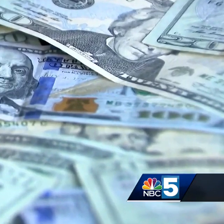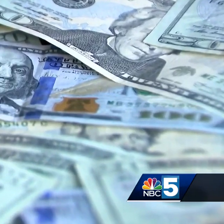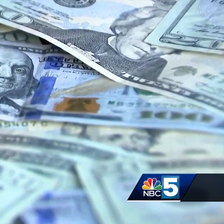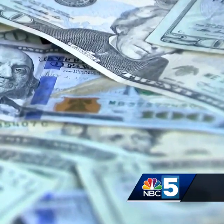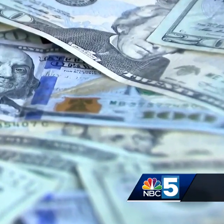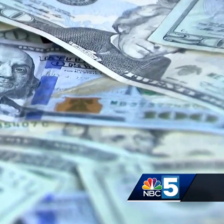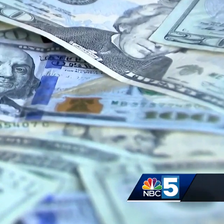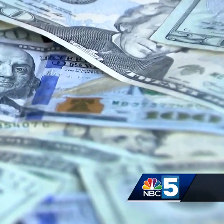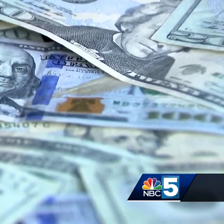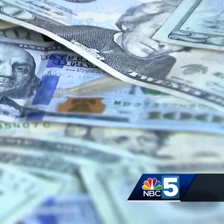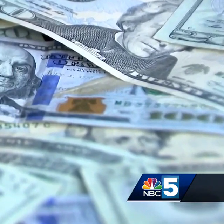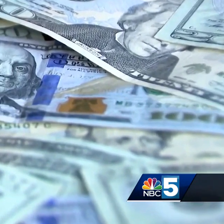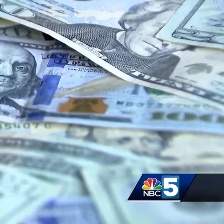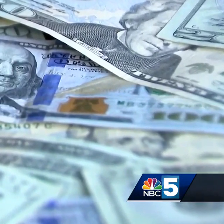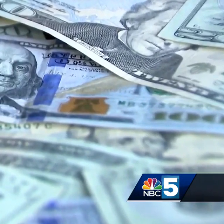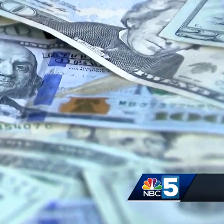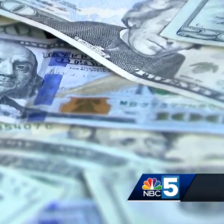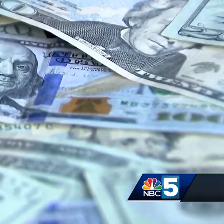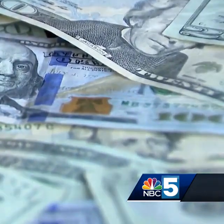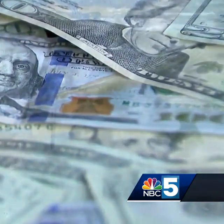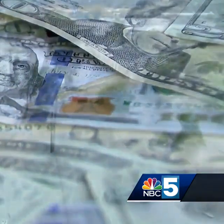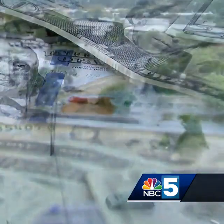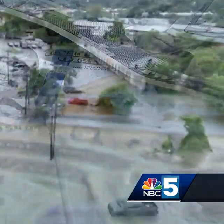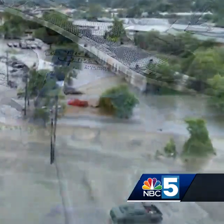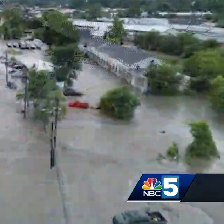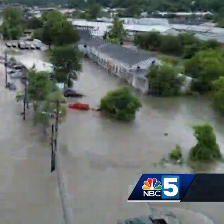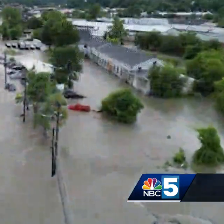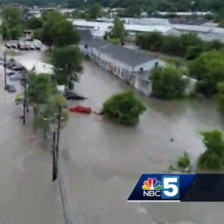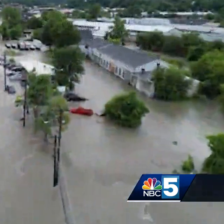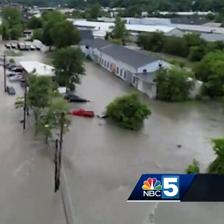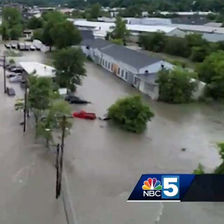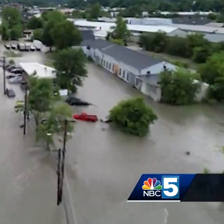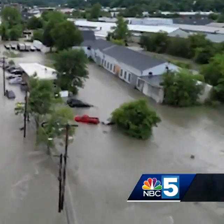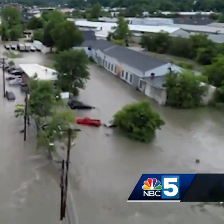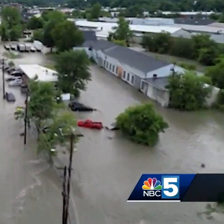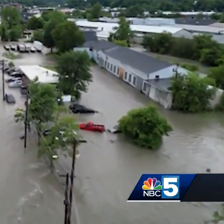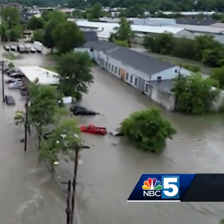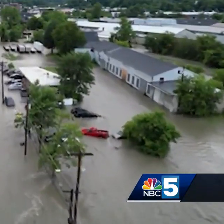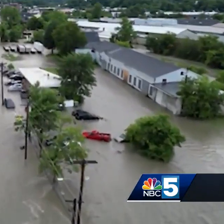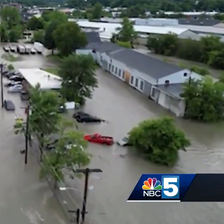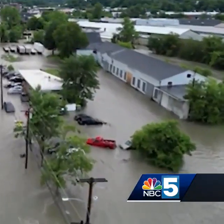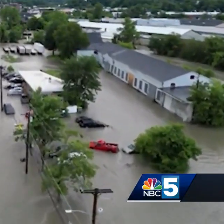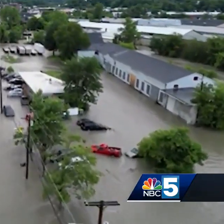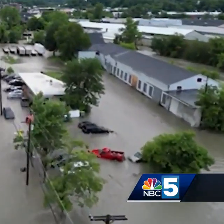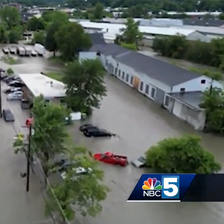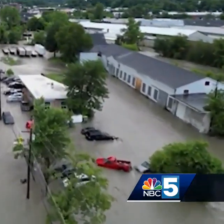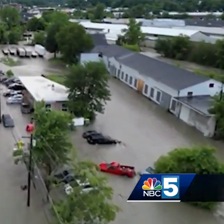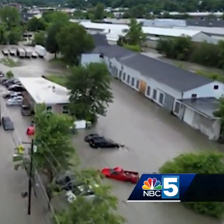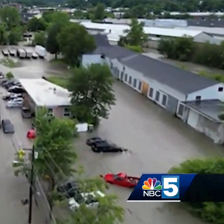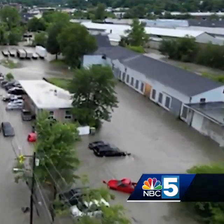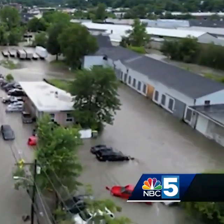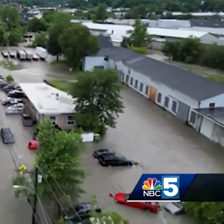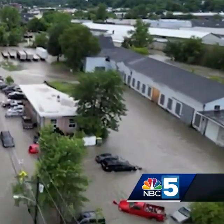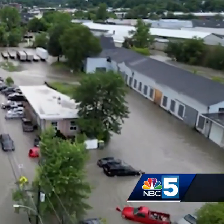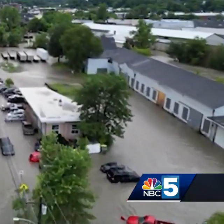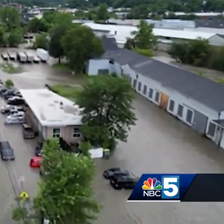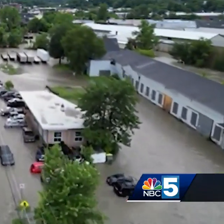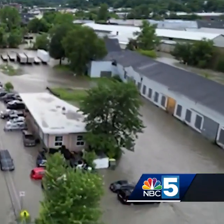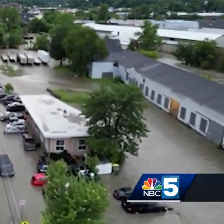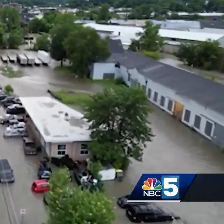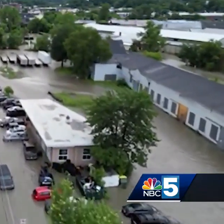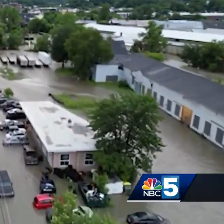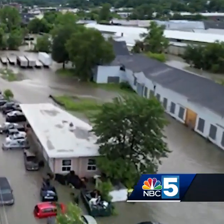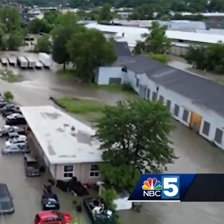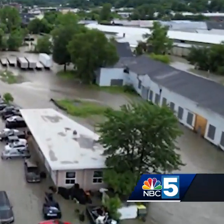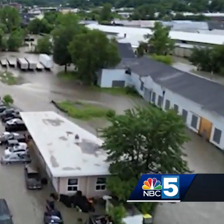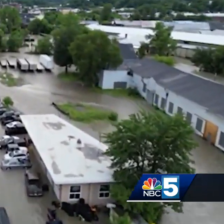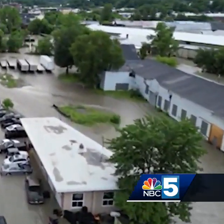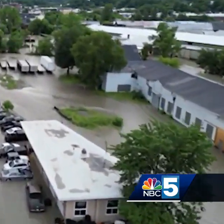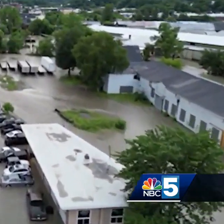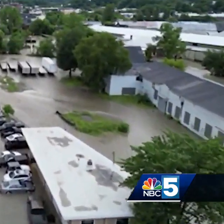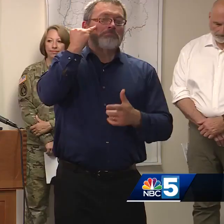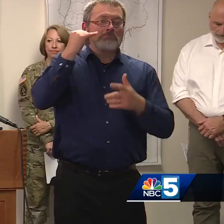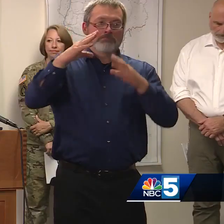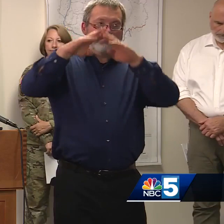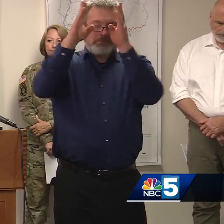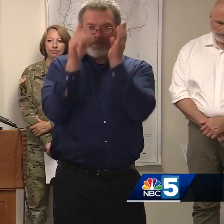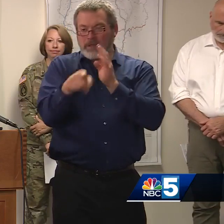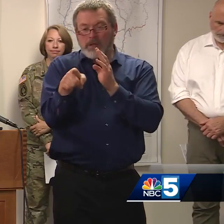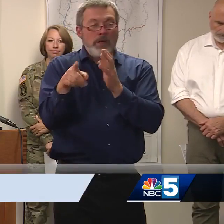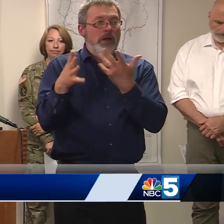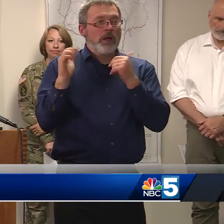SCOTT SAYS GETTING THAT ADDITIONAL FUNDING WILL HELP MANY IN RECOVERY, ESPECIALLY AS THE STATE WORKS ON A LONG TERM PLAN TO HELP DISPLACED VERMONTERS IN TERMS OF HOMES